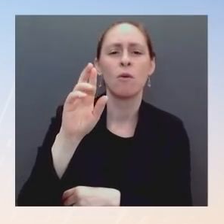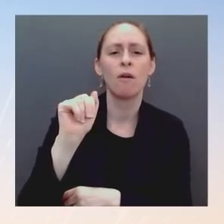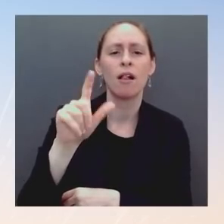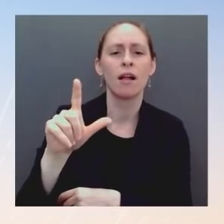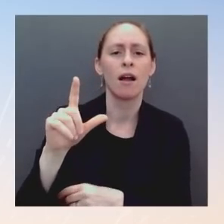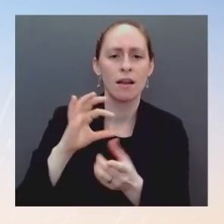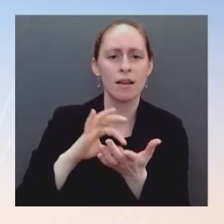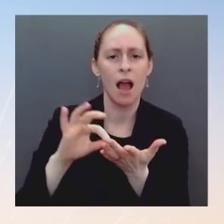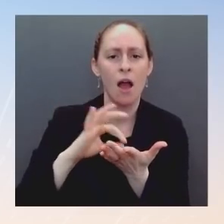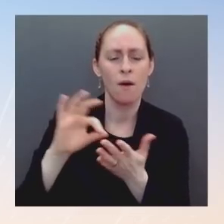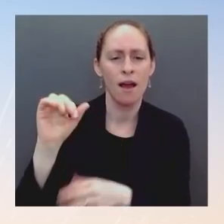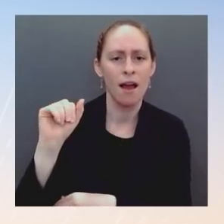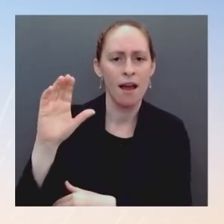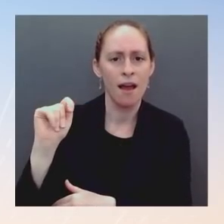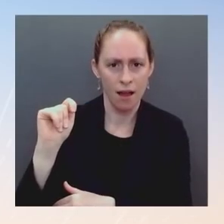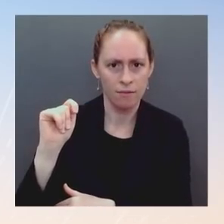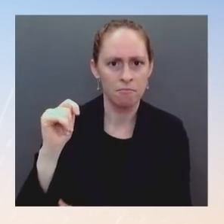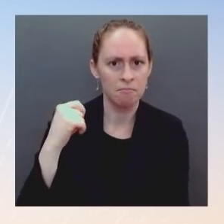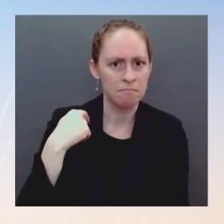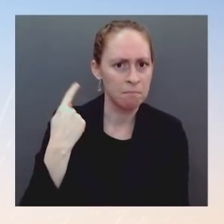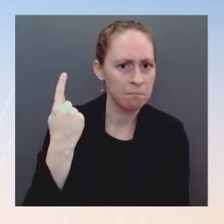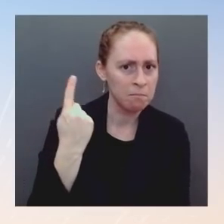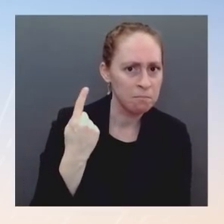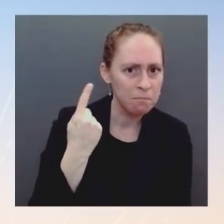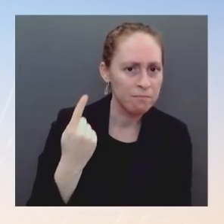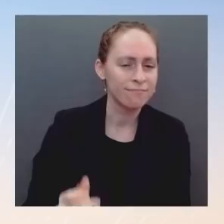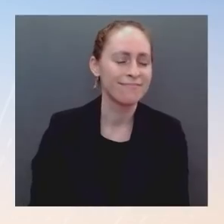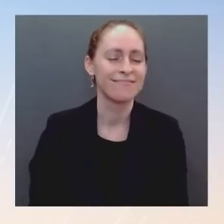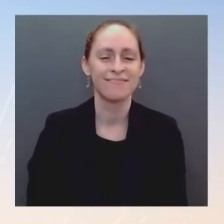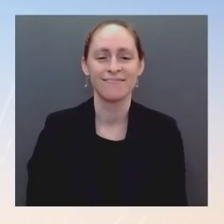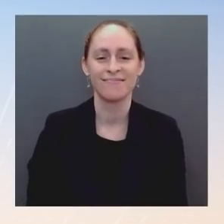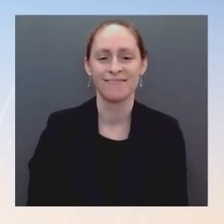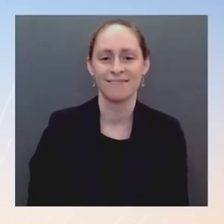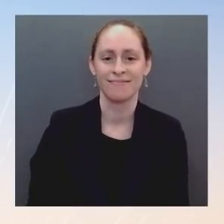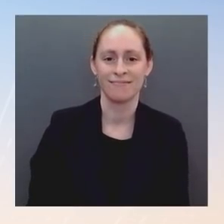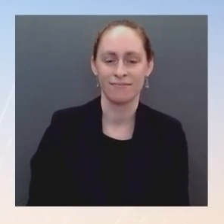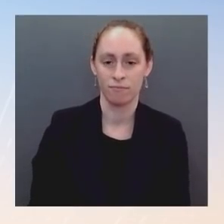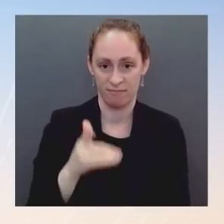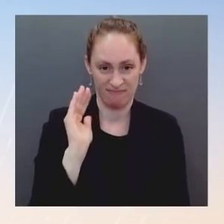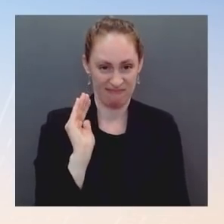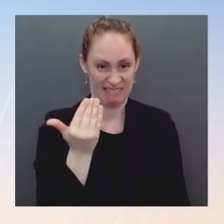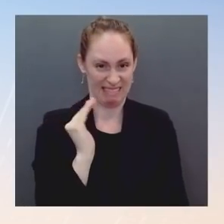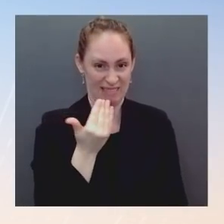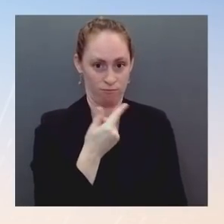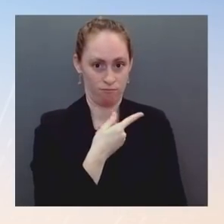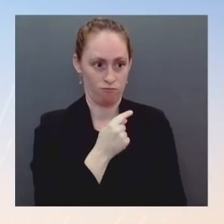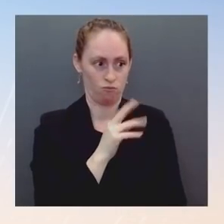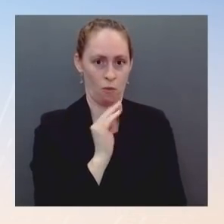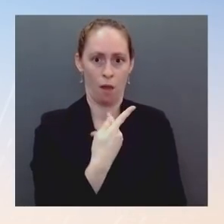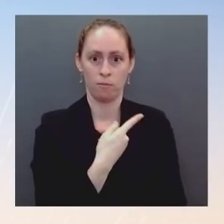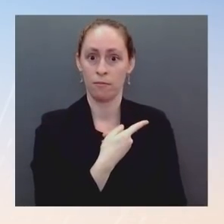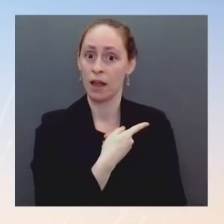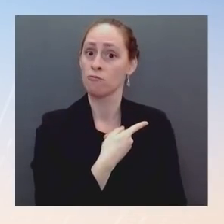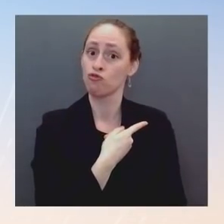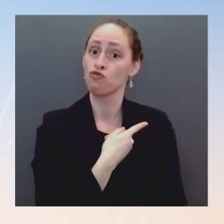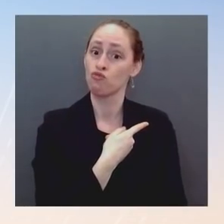to this scheme to overturn the election results in 2020. Ms. Psaki: Sure. Well, let me speak to that first, and then I'll come around to the Electoral Count Act.